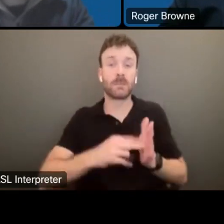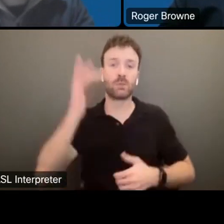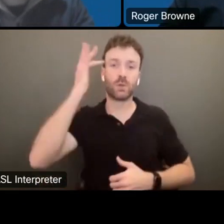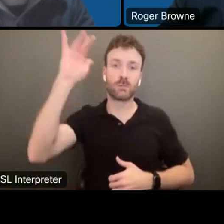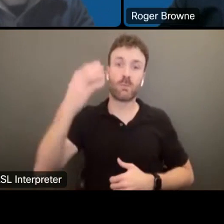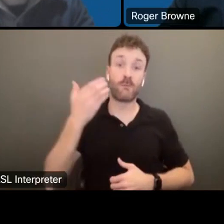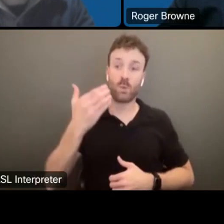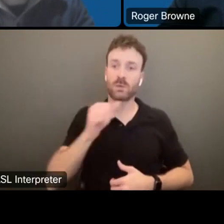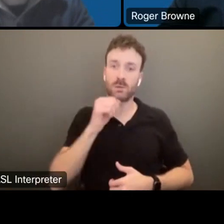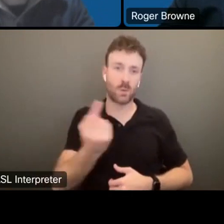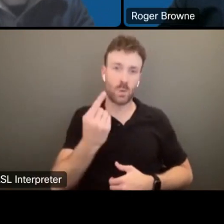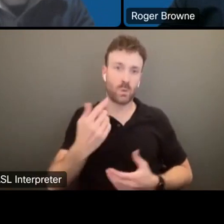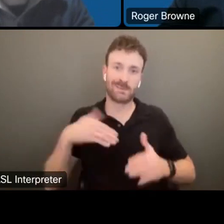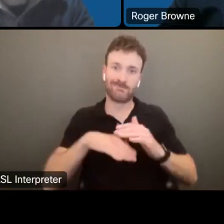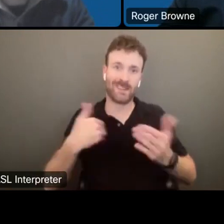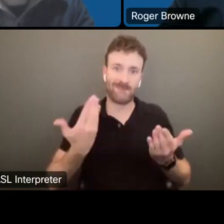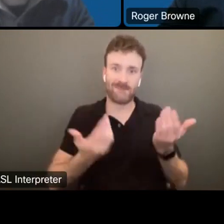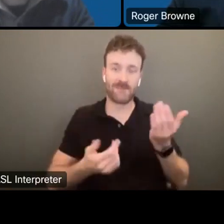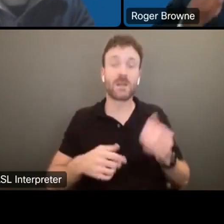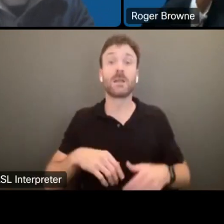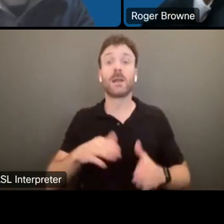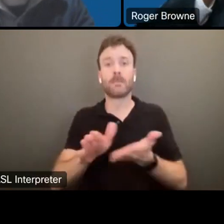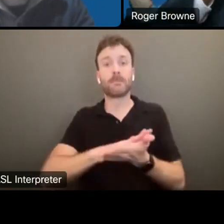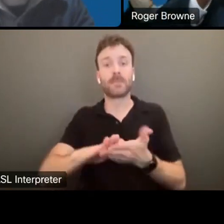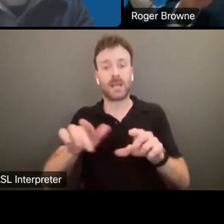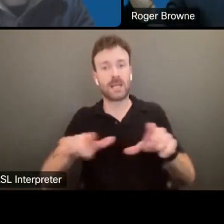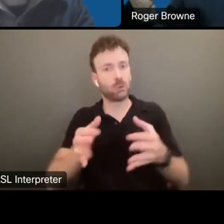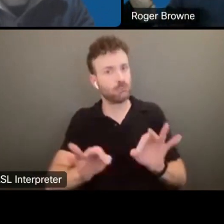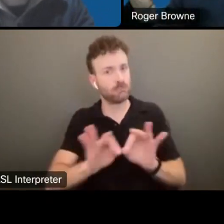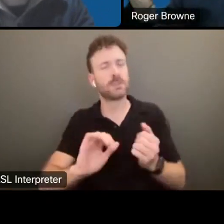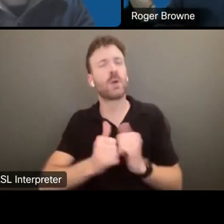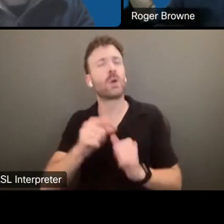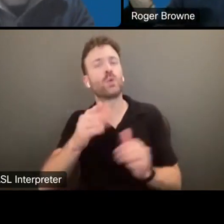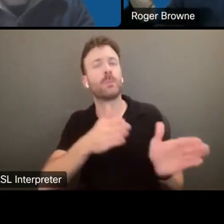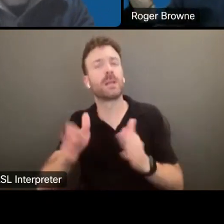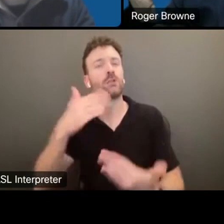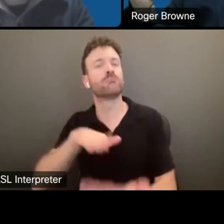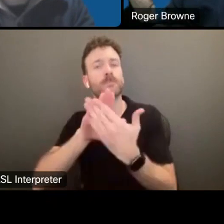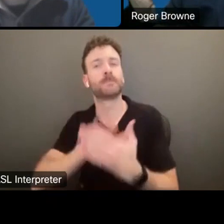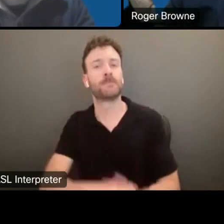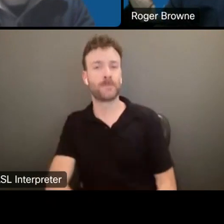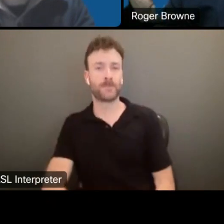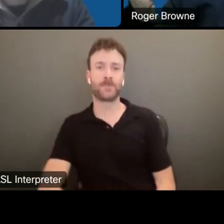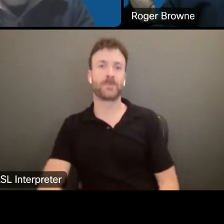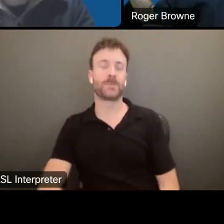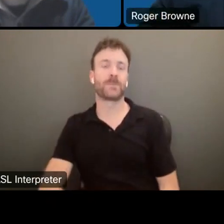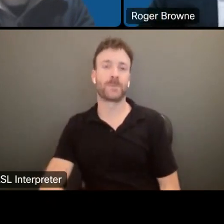Plain language is necessary, and how do you plan on addressing this? Roger Browne: Excellent question.